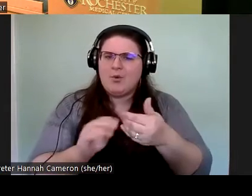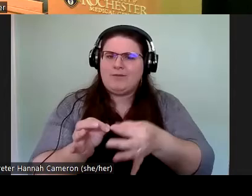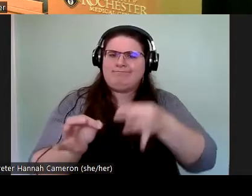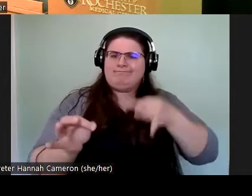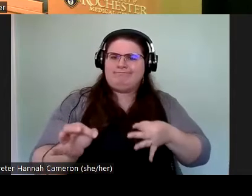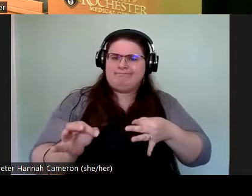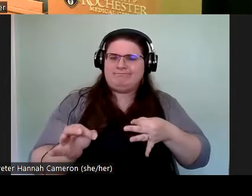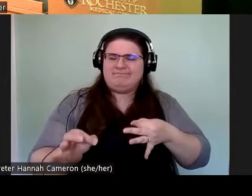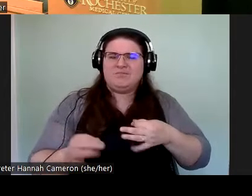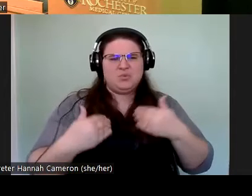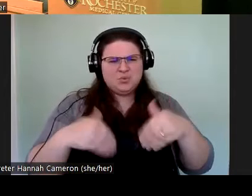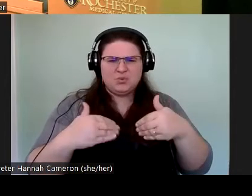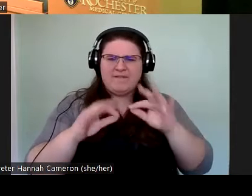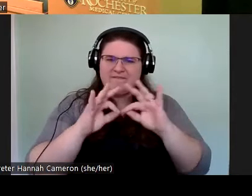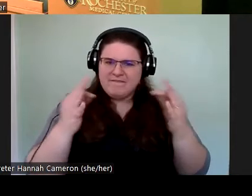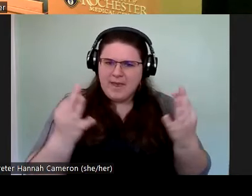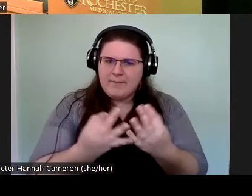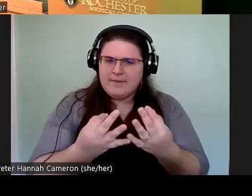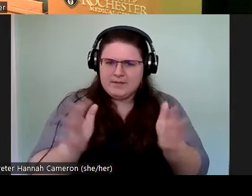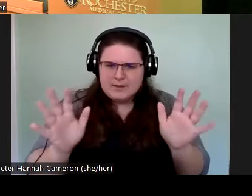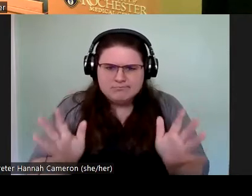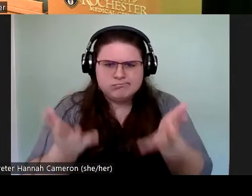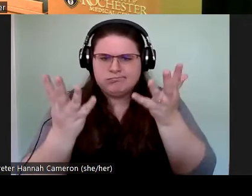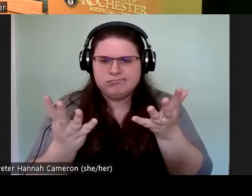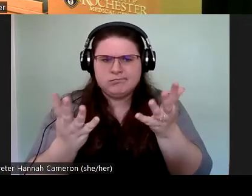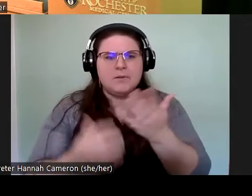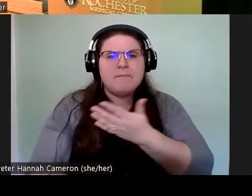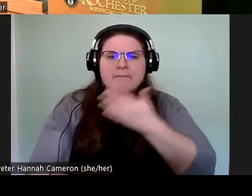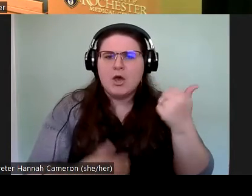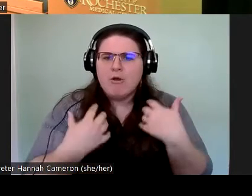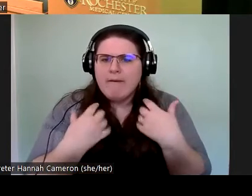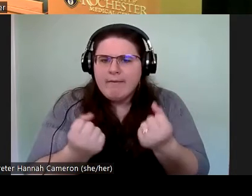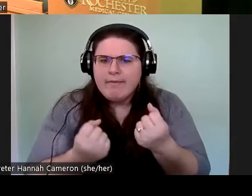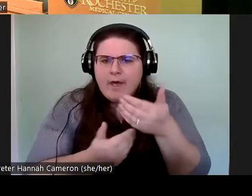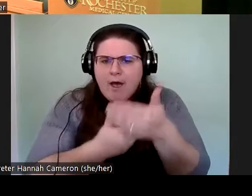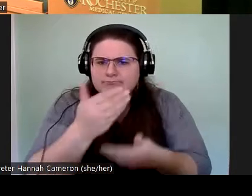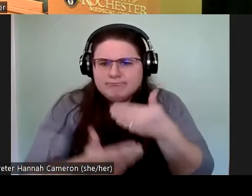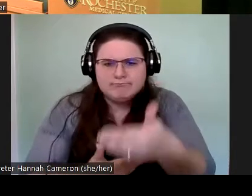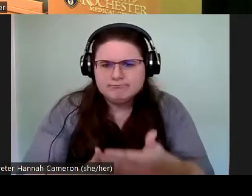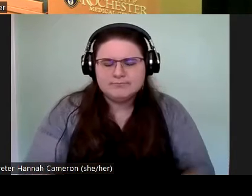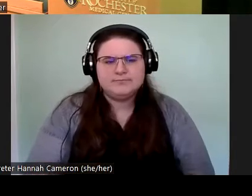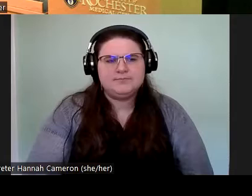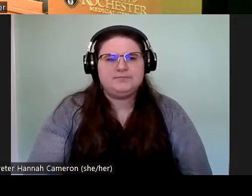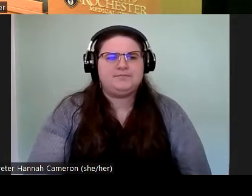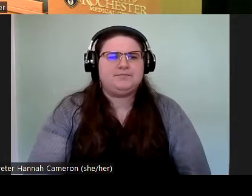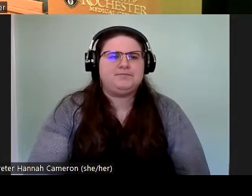of impact and engage people to do better health um along the way so let's think about loneliness and